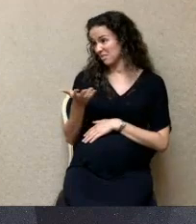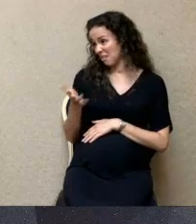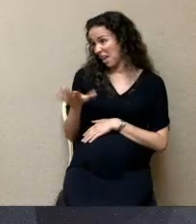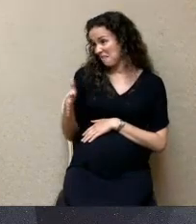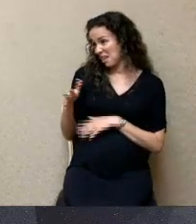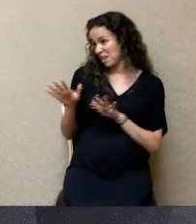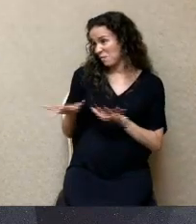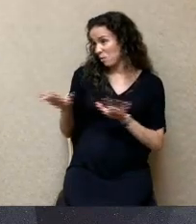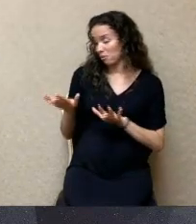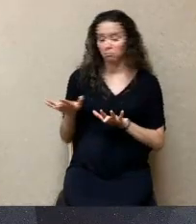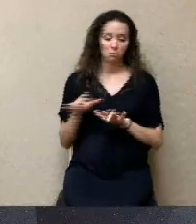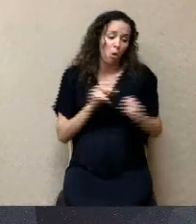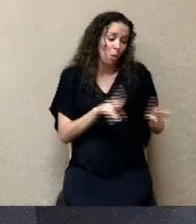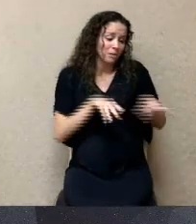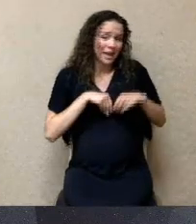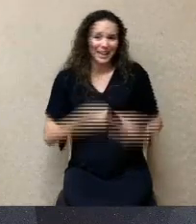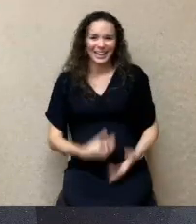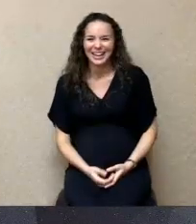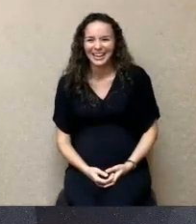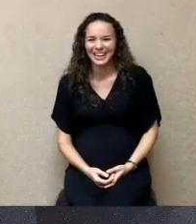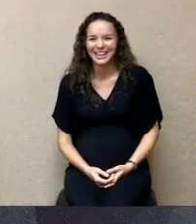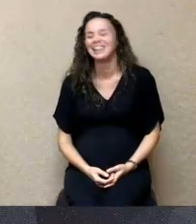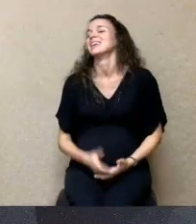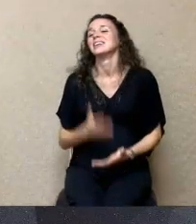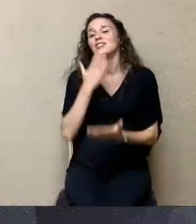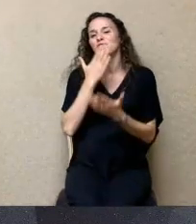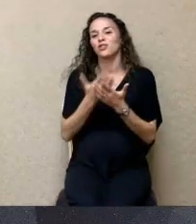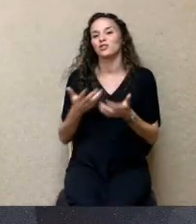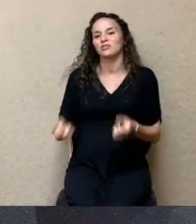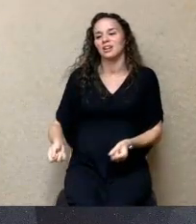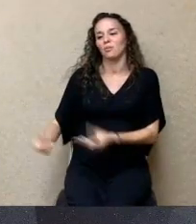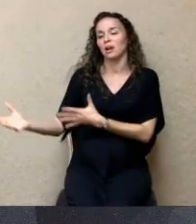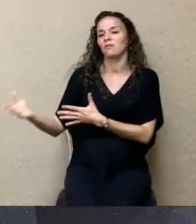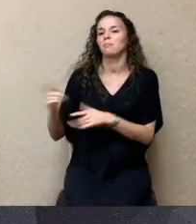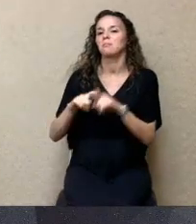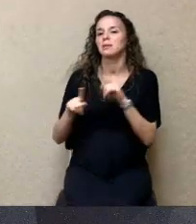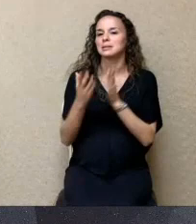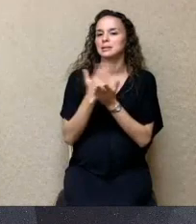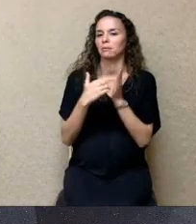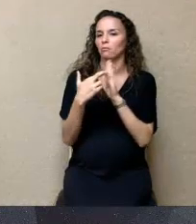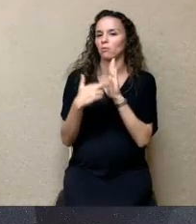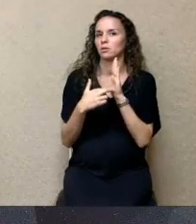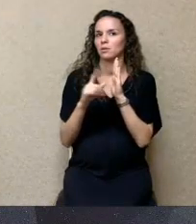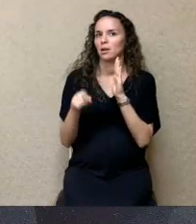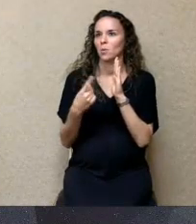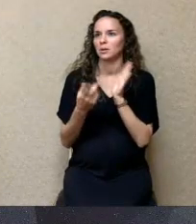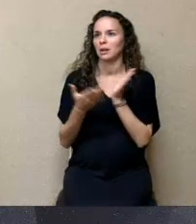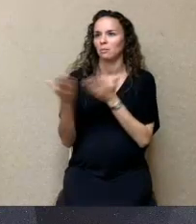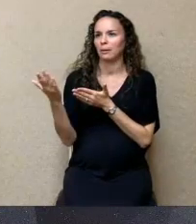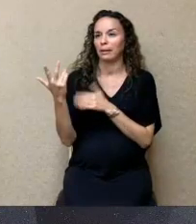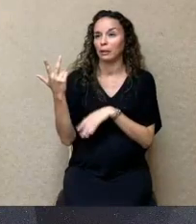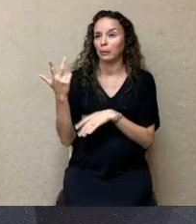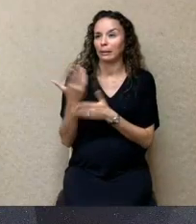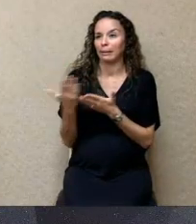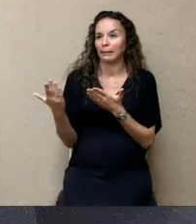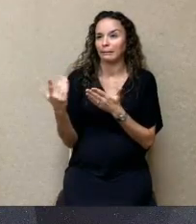So, that's another place just to get rid of equipment that's not working anymore. There's some regulation, though. You can only take like three things a day or something.